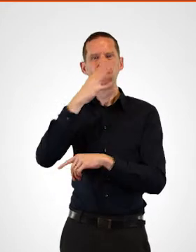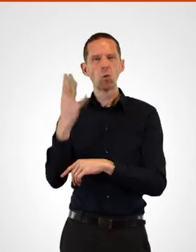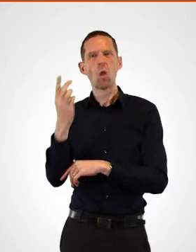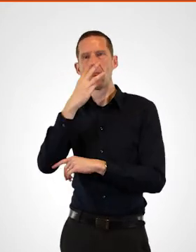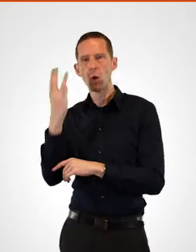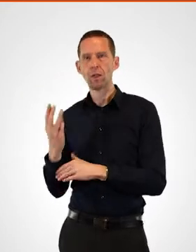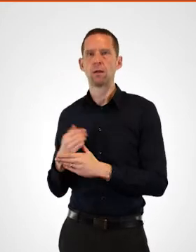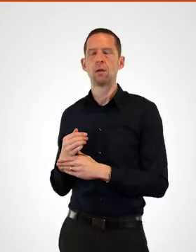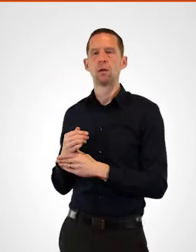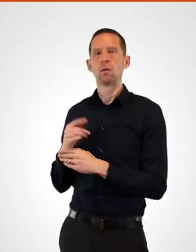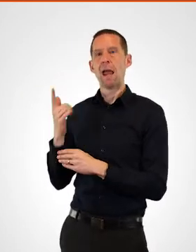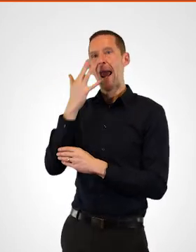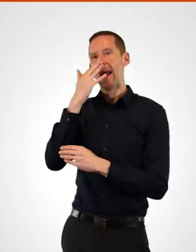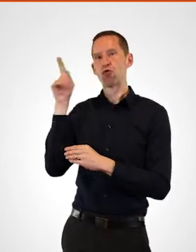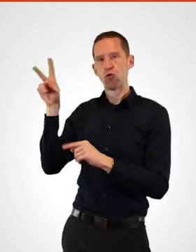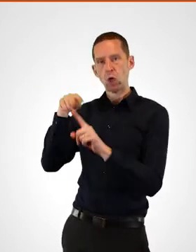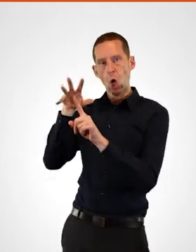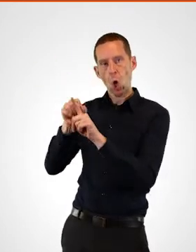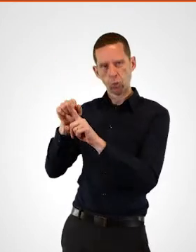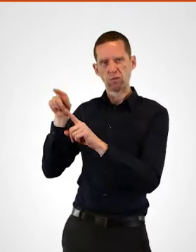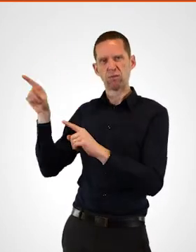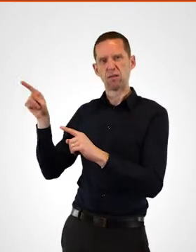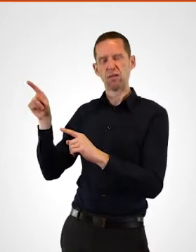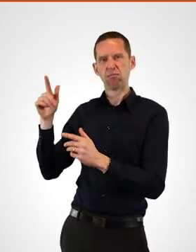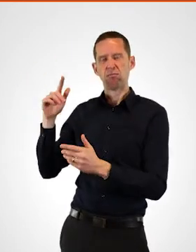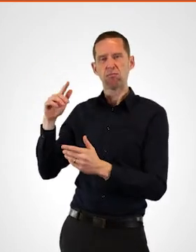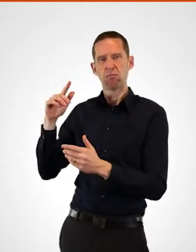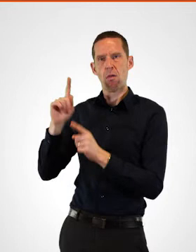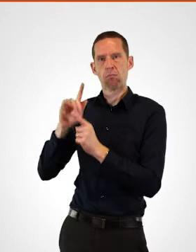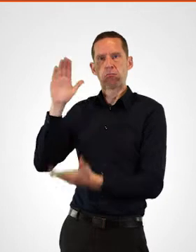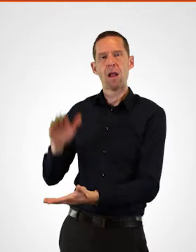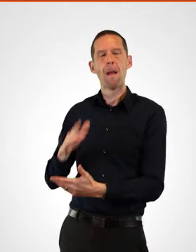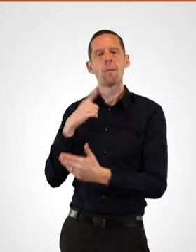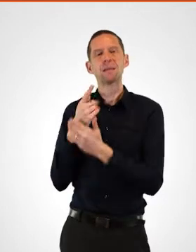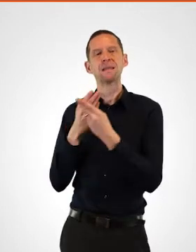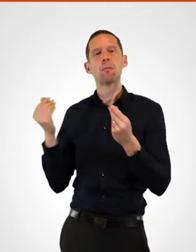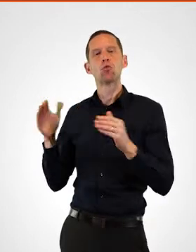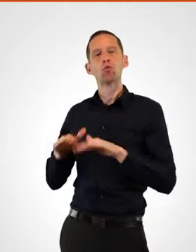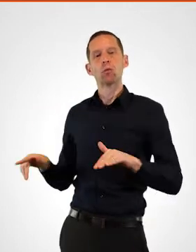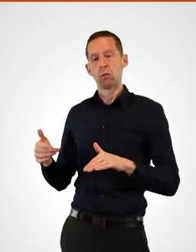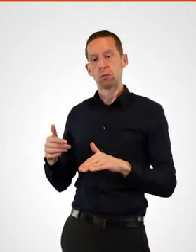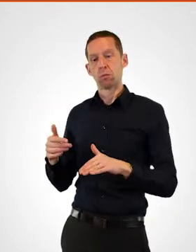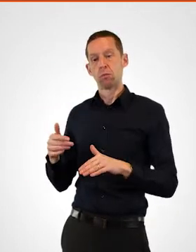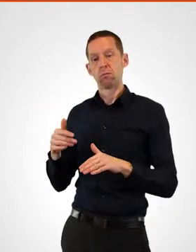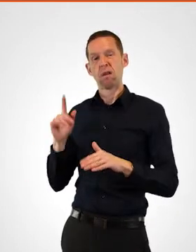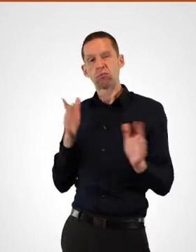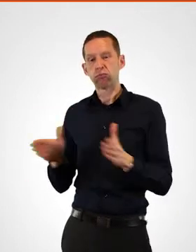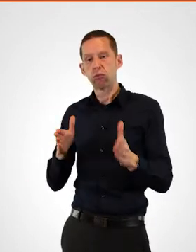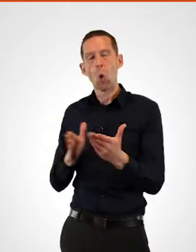which of course has come right down because we've got children some of whom will have been going through newborn hearing screening;